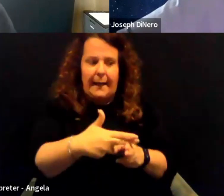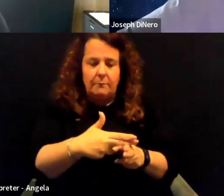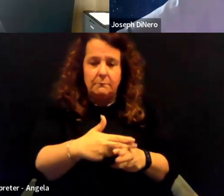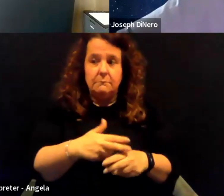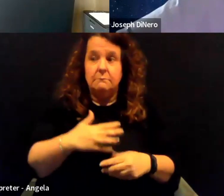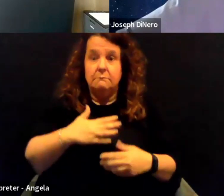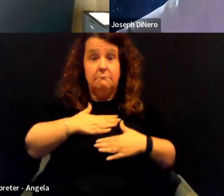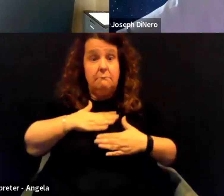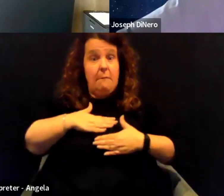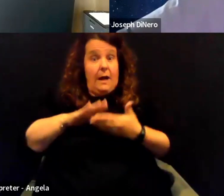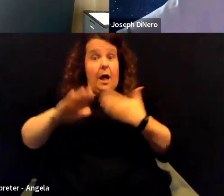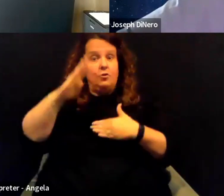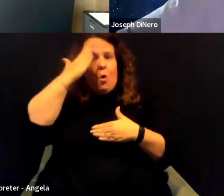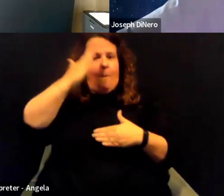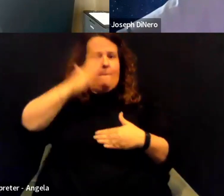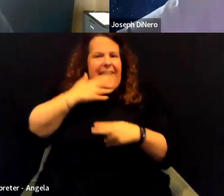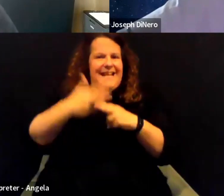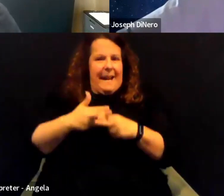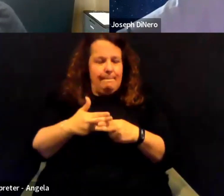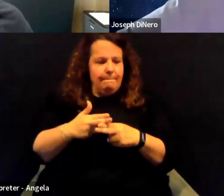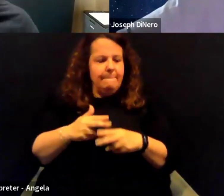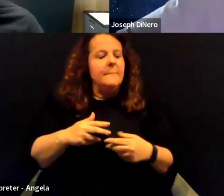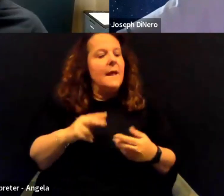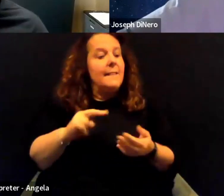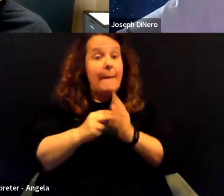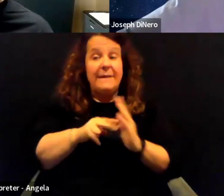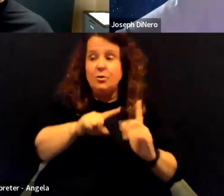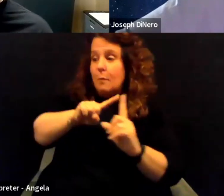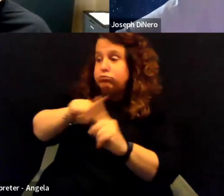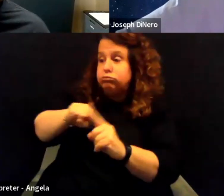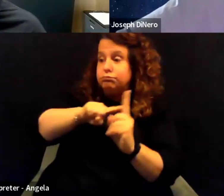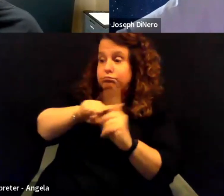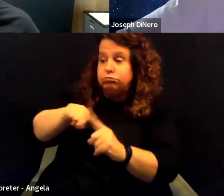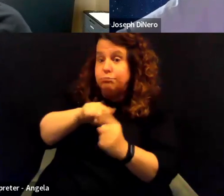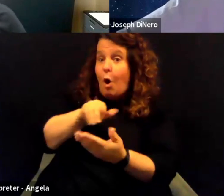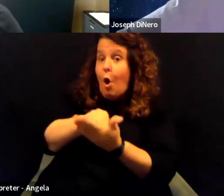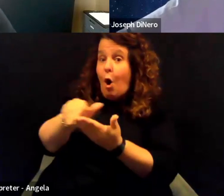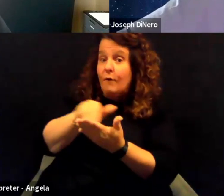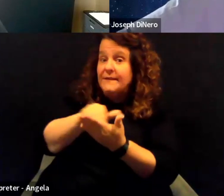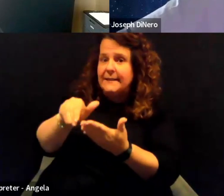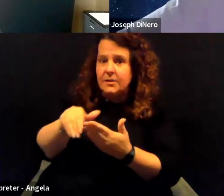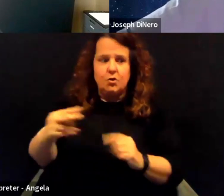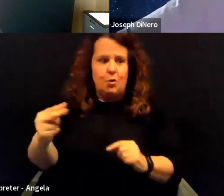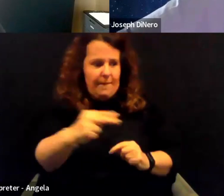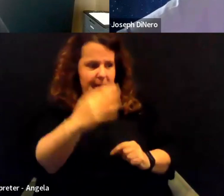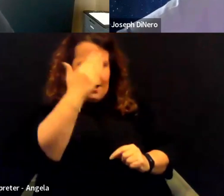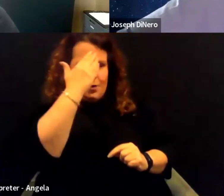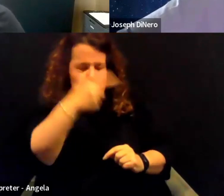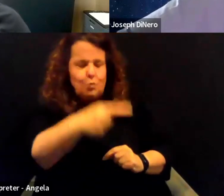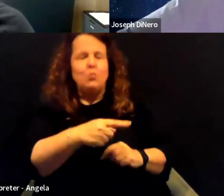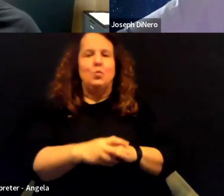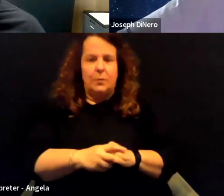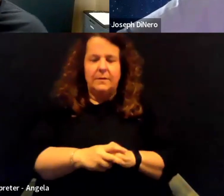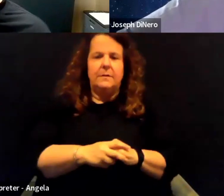That means you're in there, you know, on a regular basis where they, they know you, you know, I teach them to be proactive, contact you